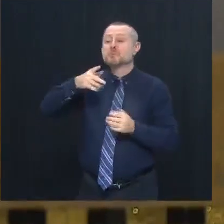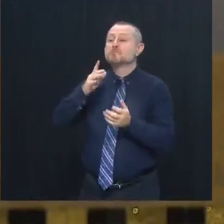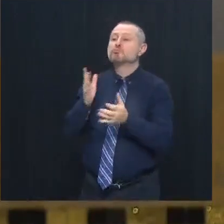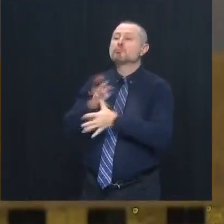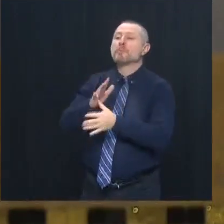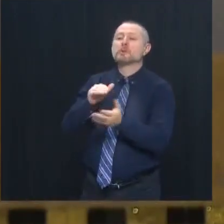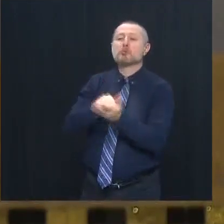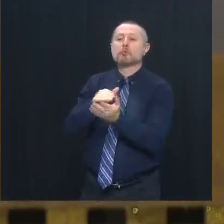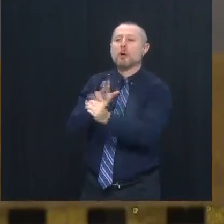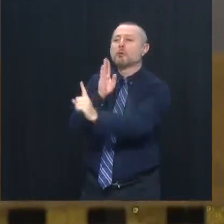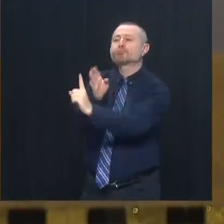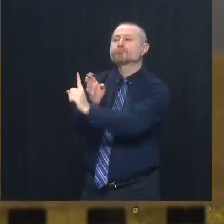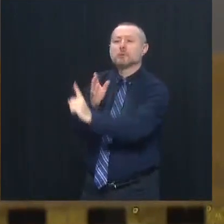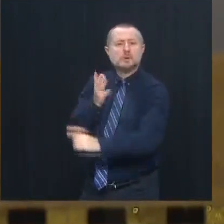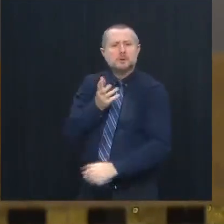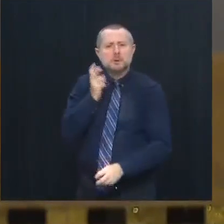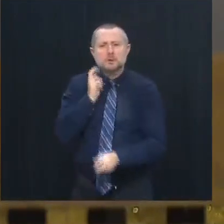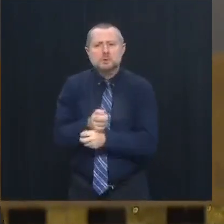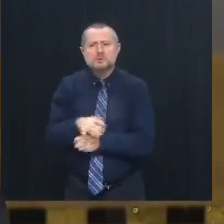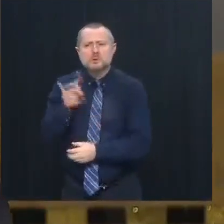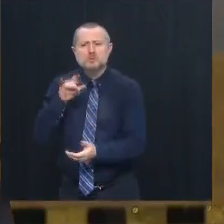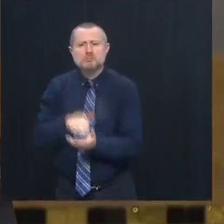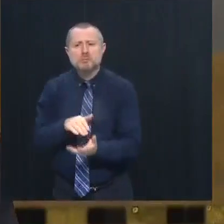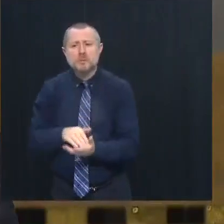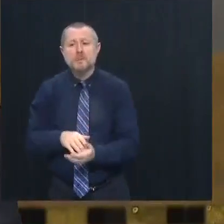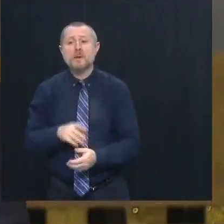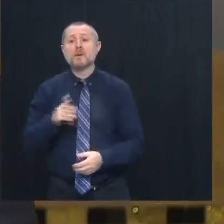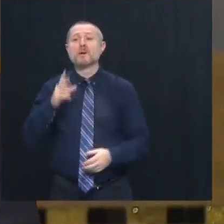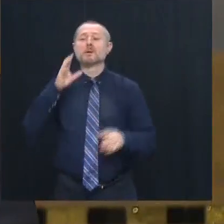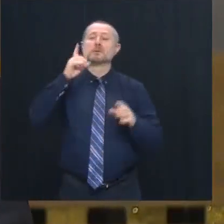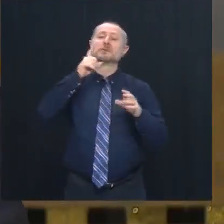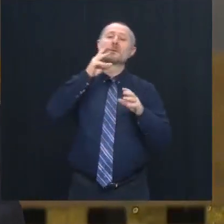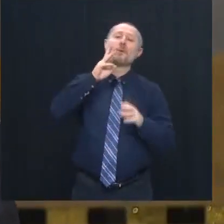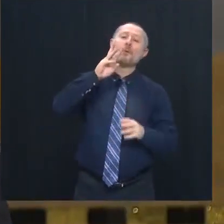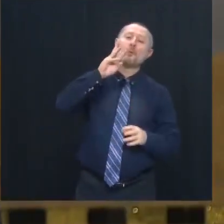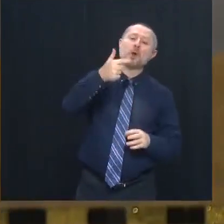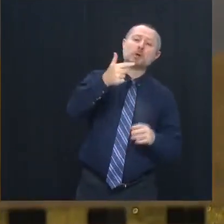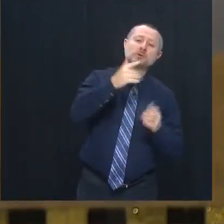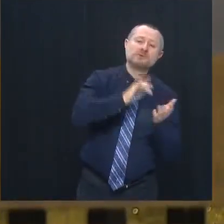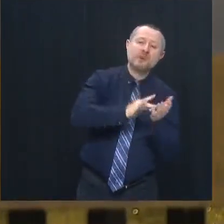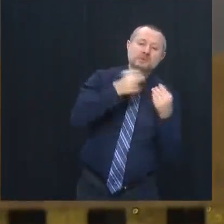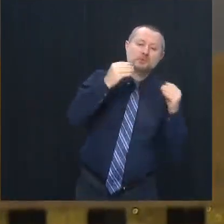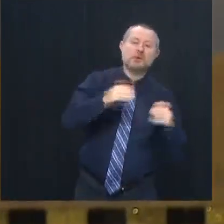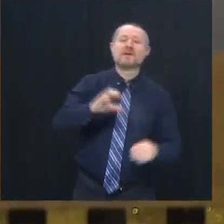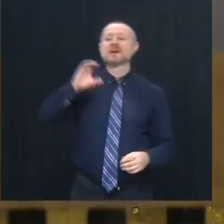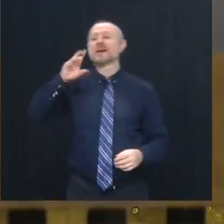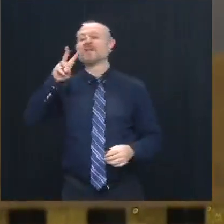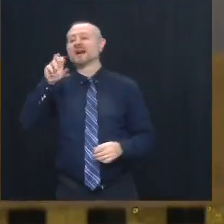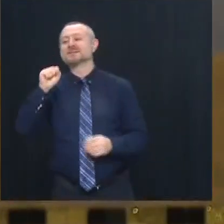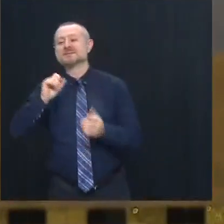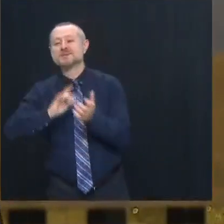PERIOD. SHORTAGE OF PRIMARY CARE DOCTORS.